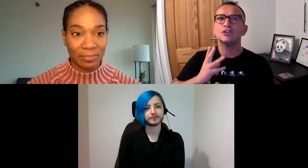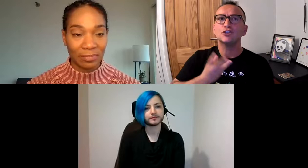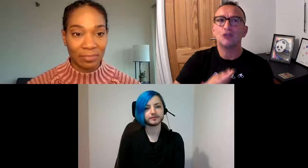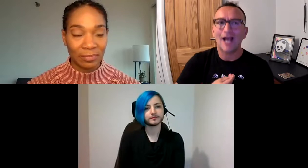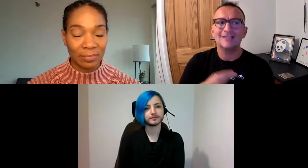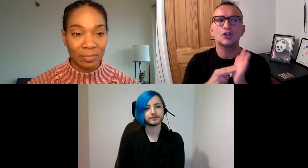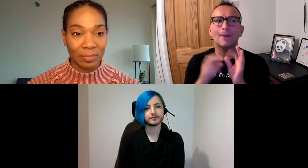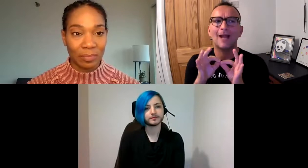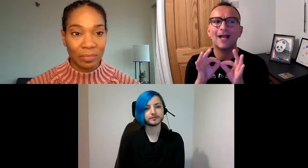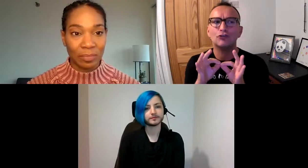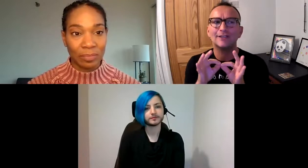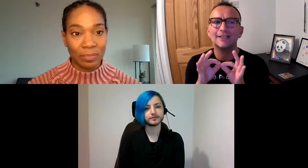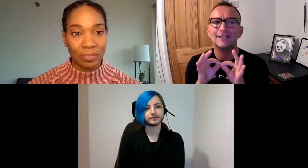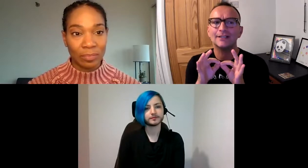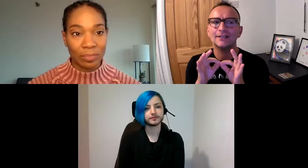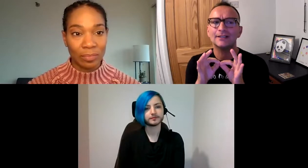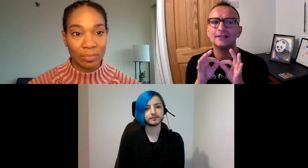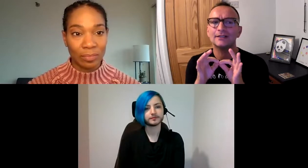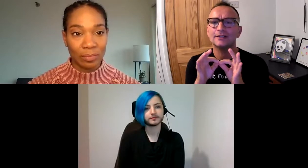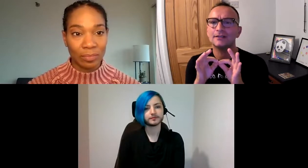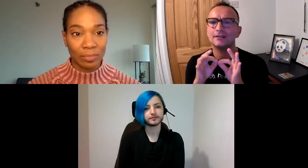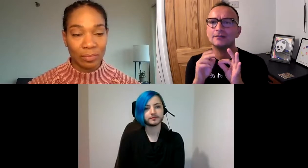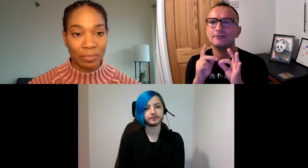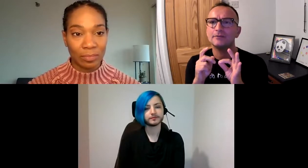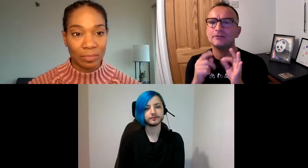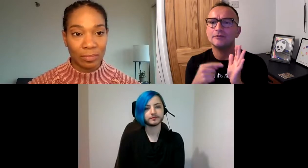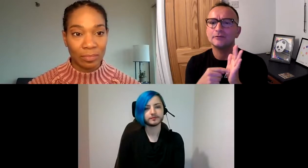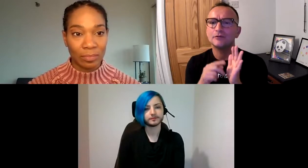binary. To sign that in BSL I think sometimes people are like